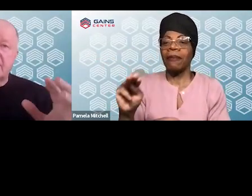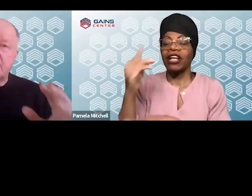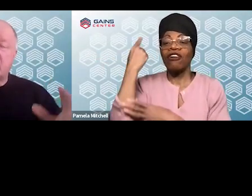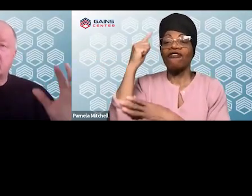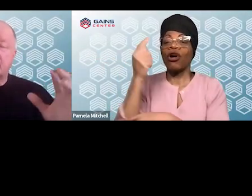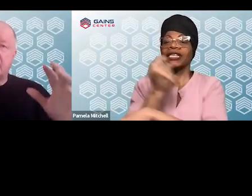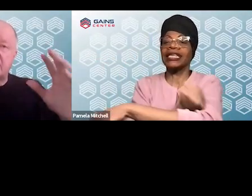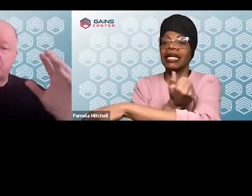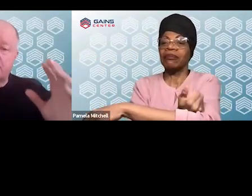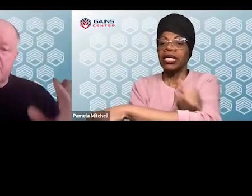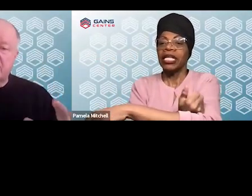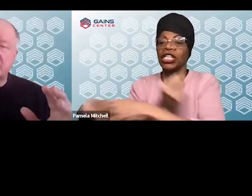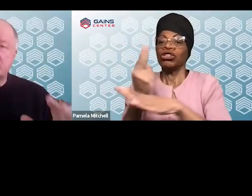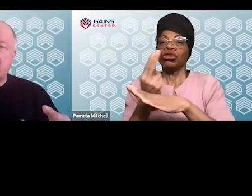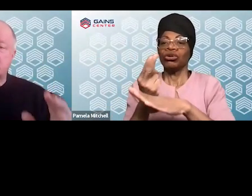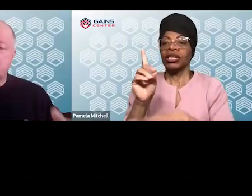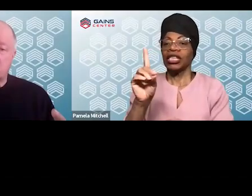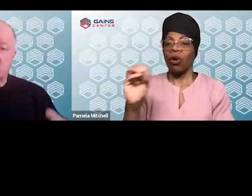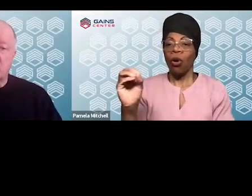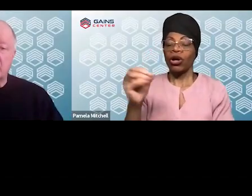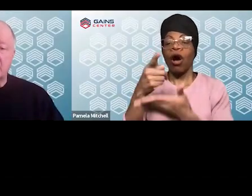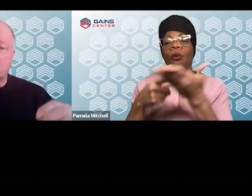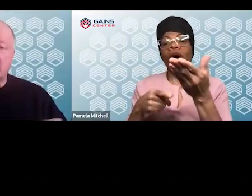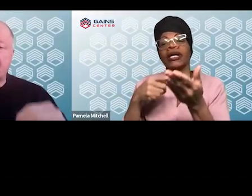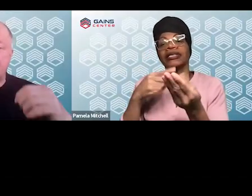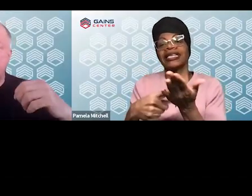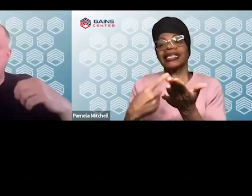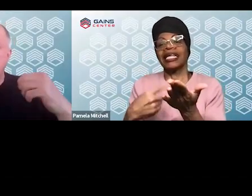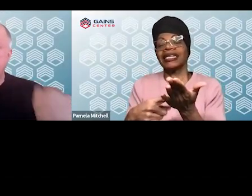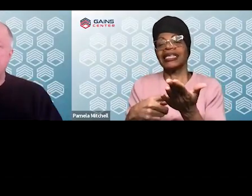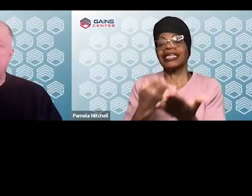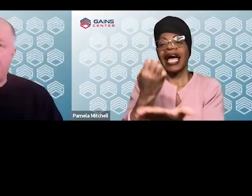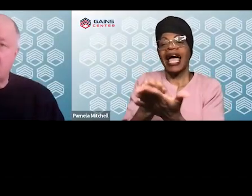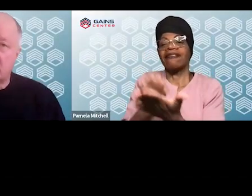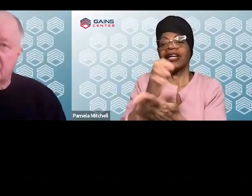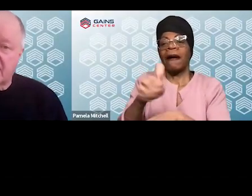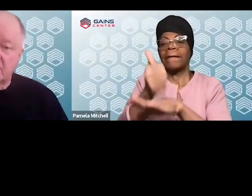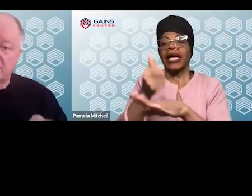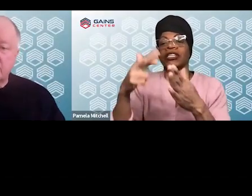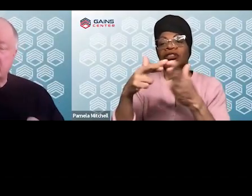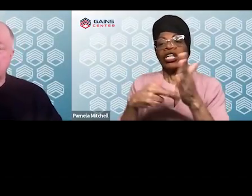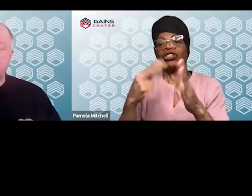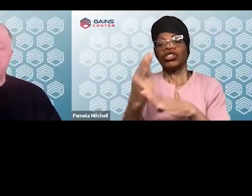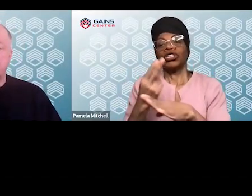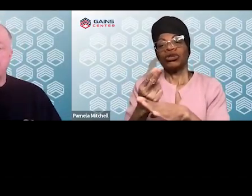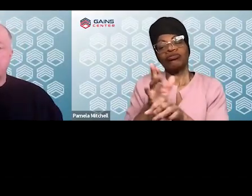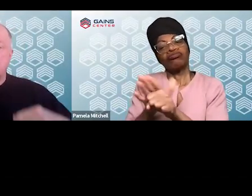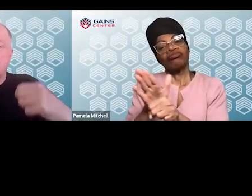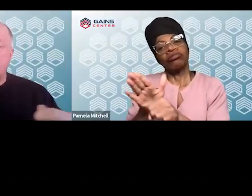What we're talking about in an evidence-based protocol is one that uses an adequate level of reinforcement.